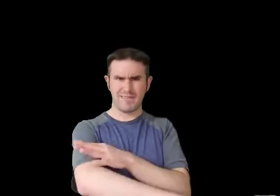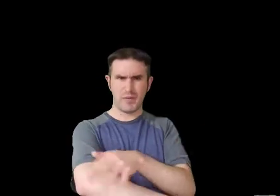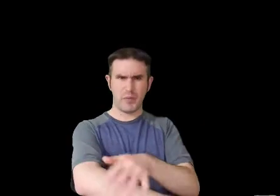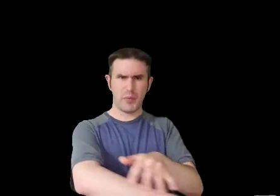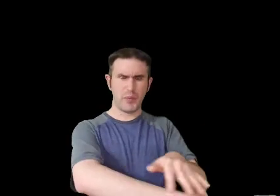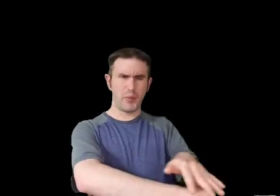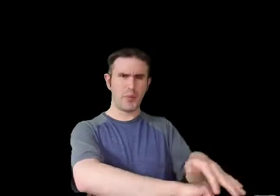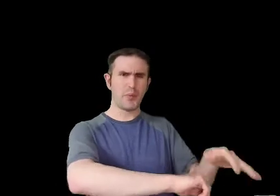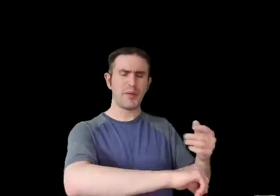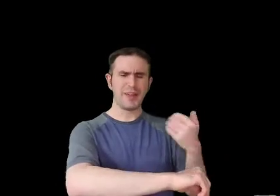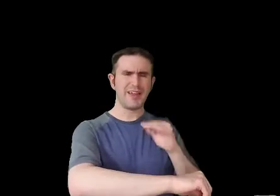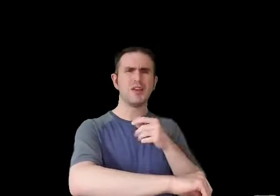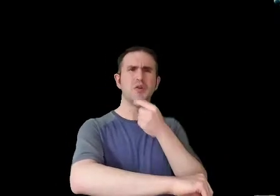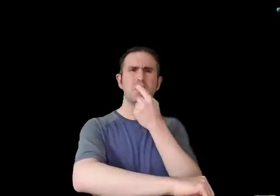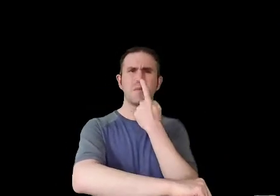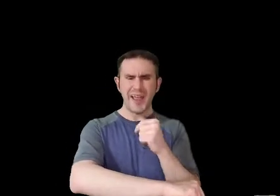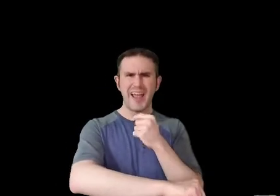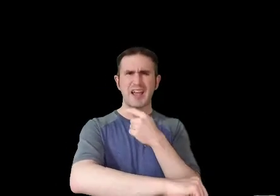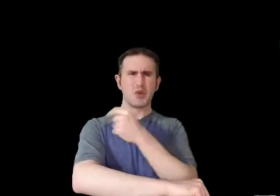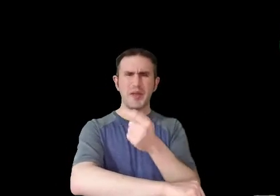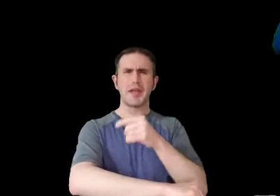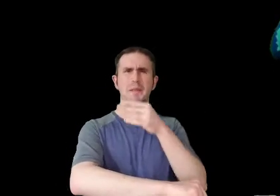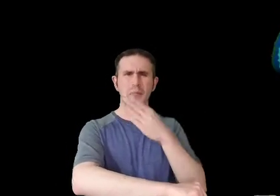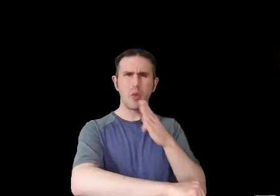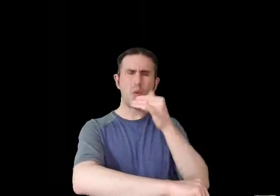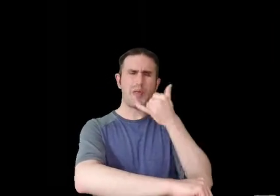You have your reds, your greens, your blues and yellows...